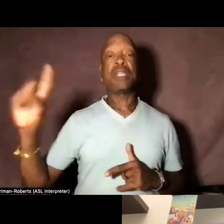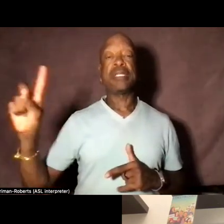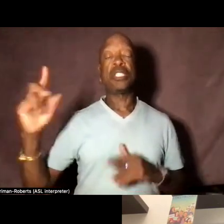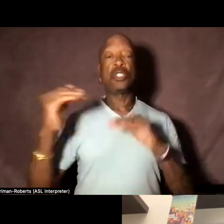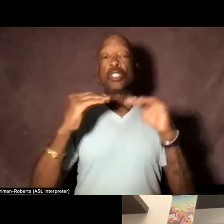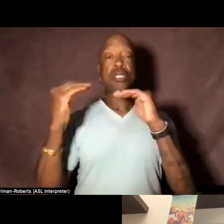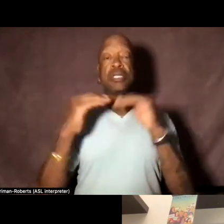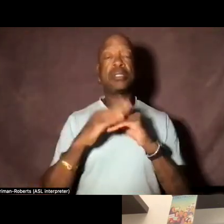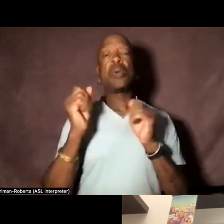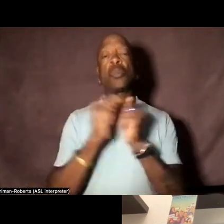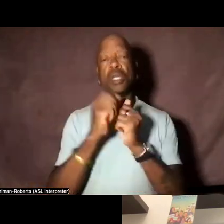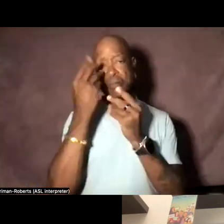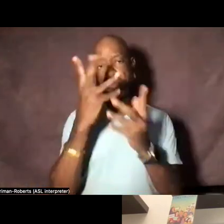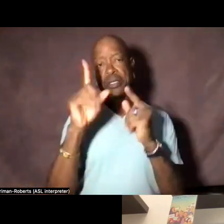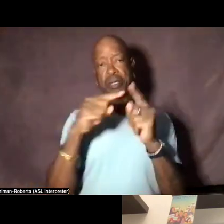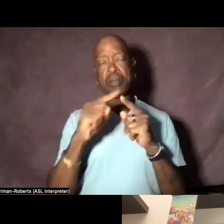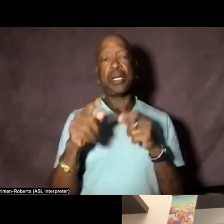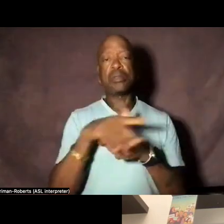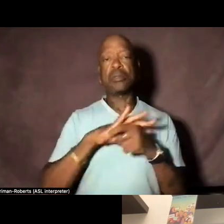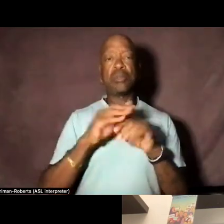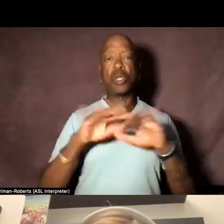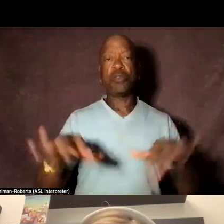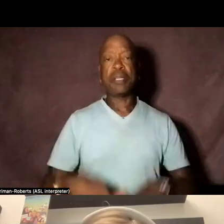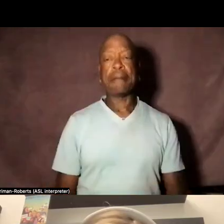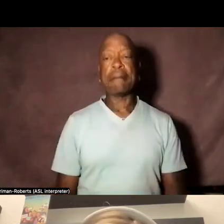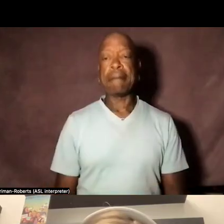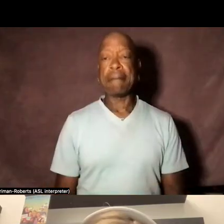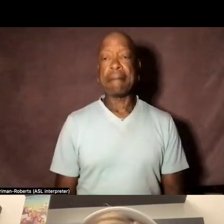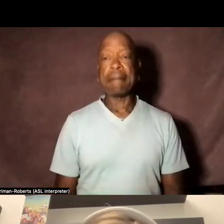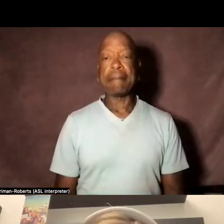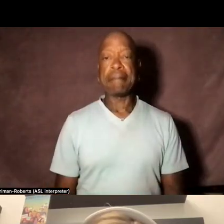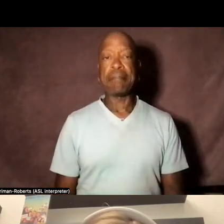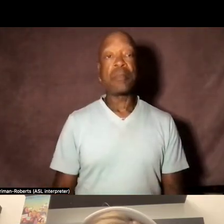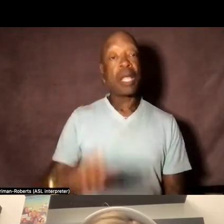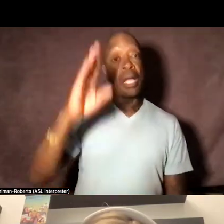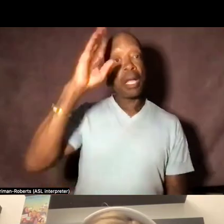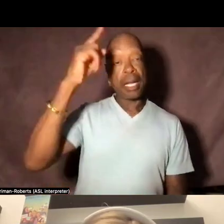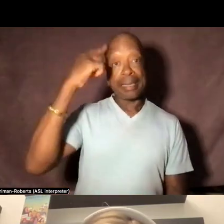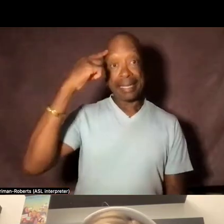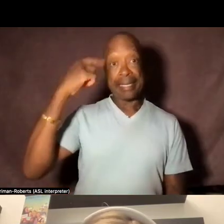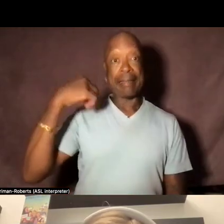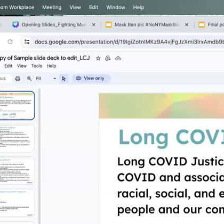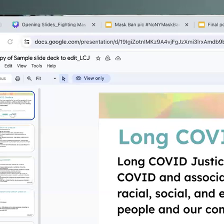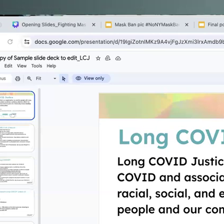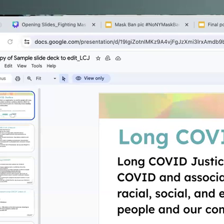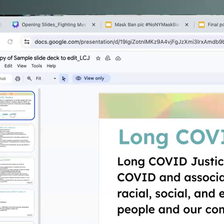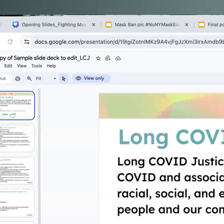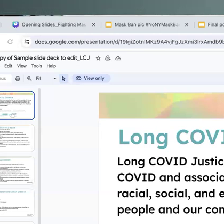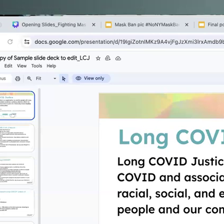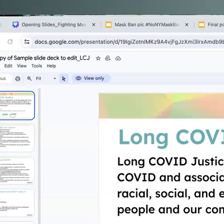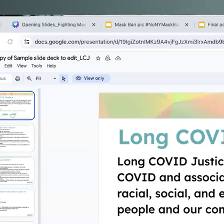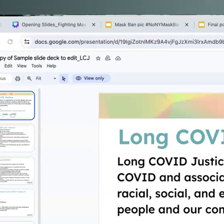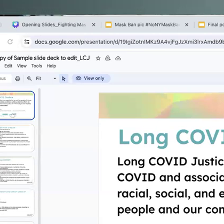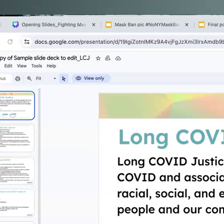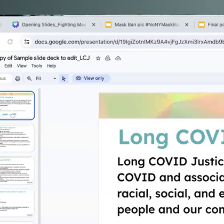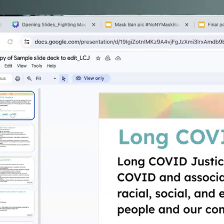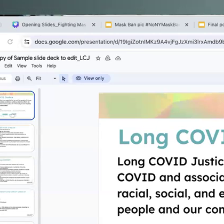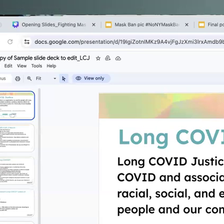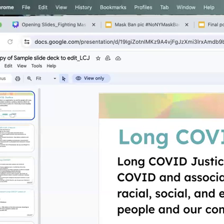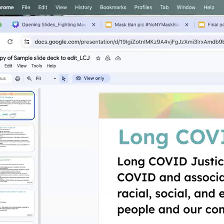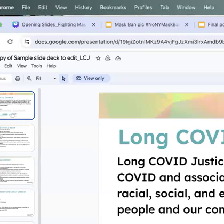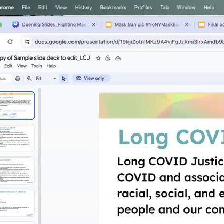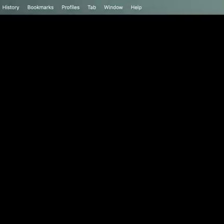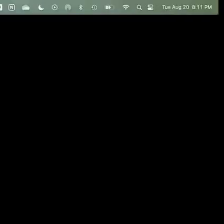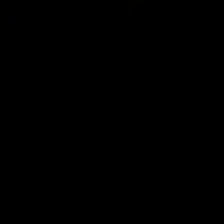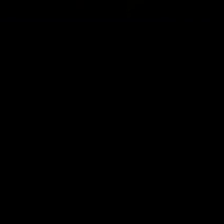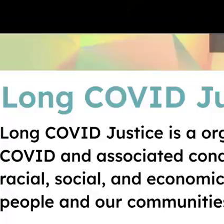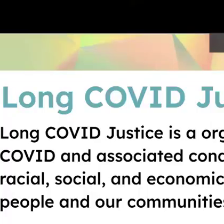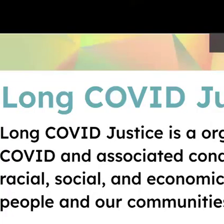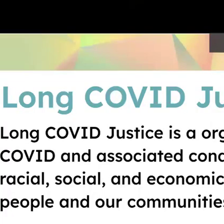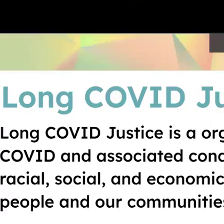Covid hi I think I have some slides okay cool um hi everyone I'm Emi Kane I use she her pronouns